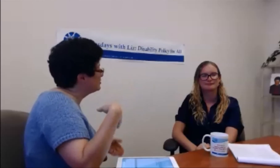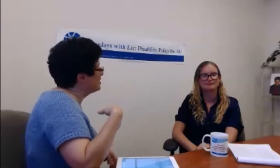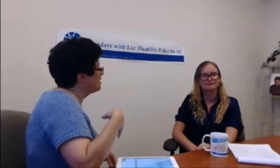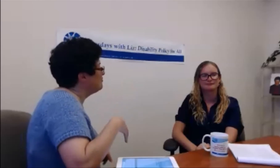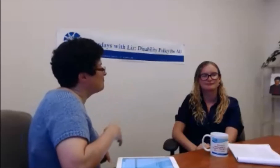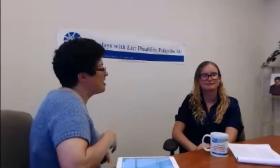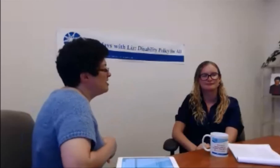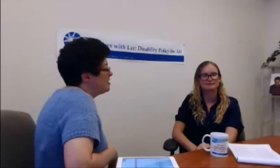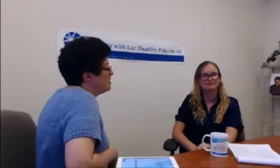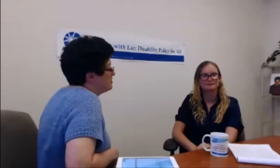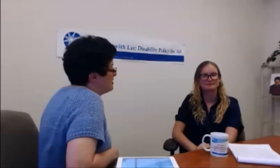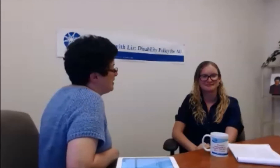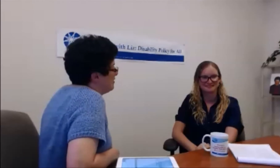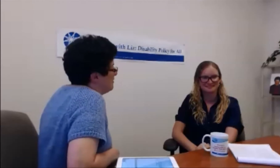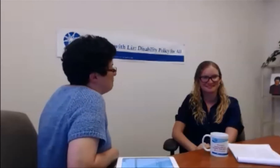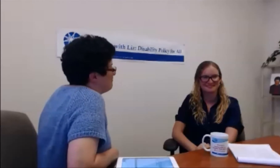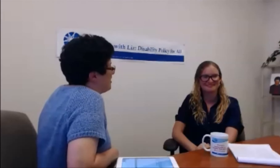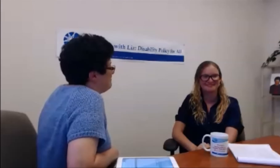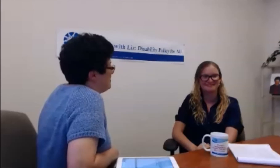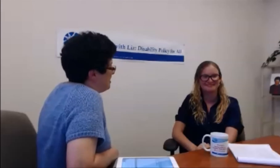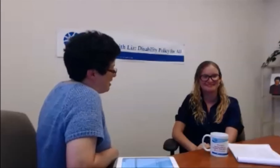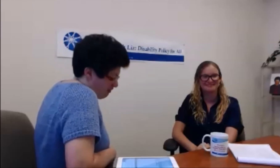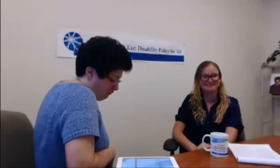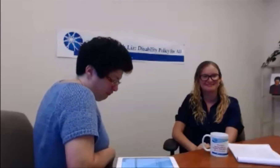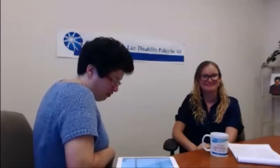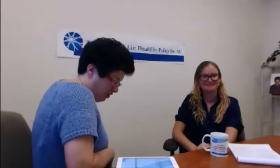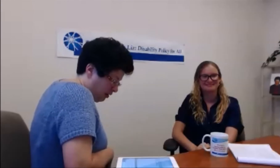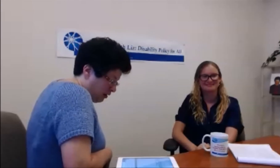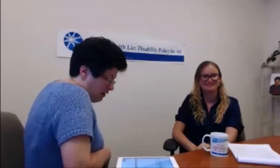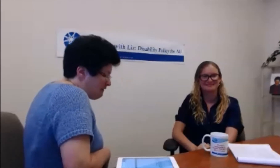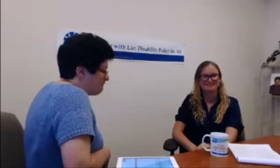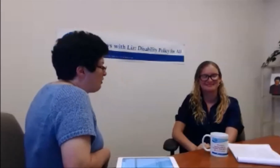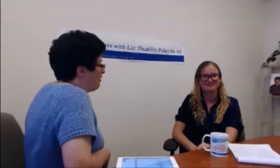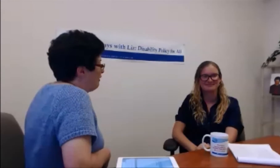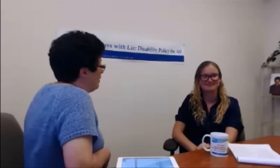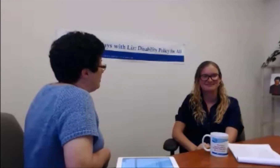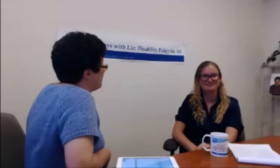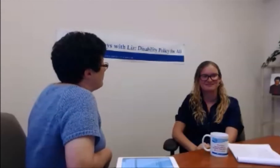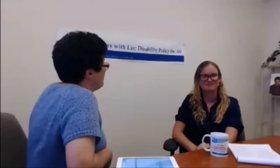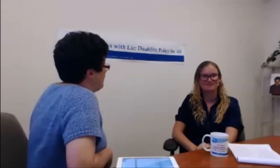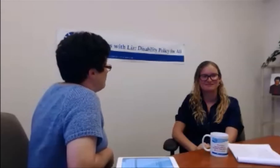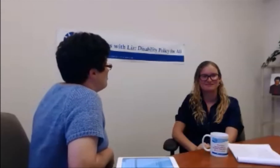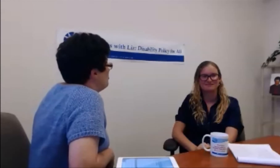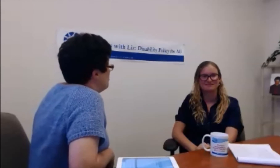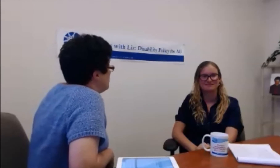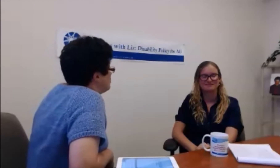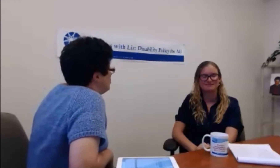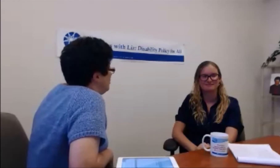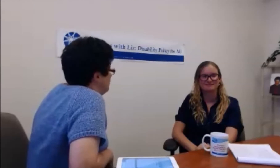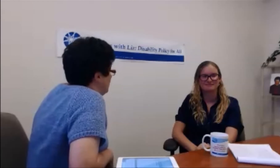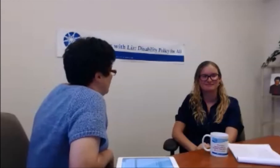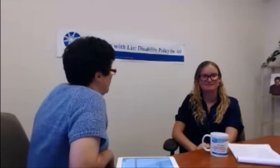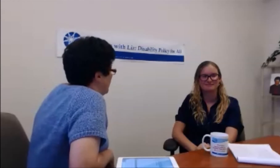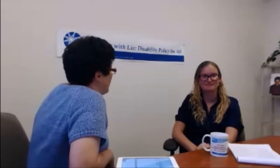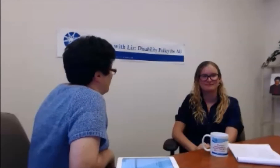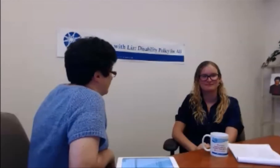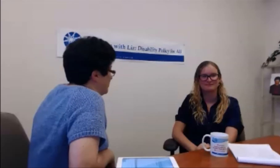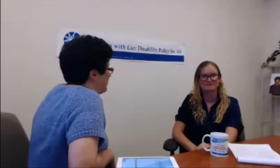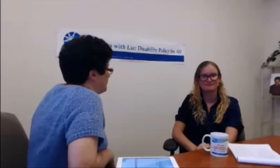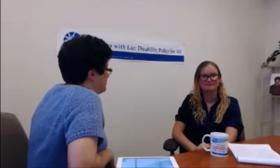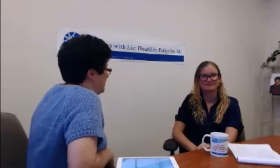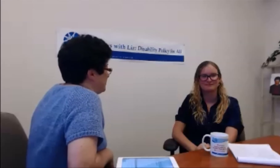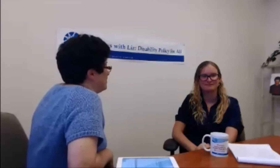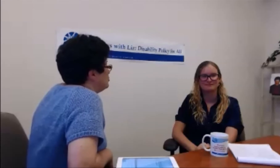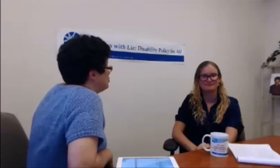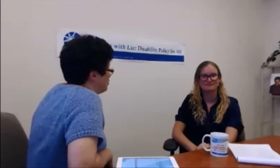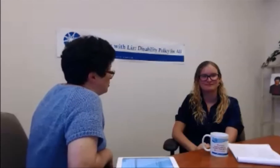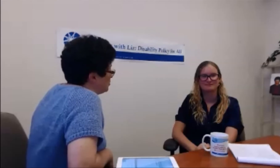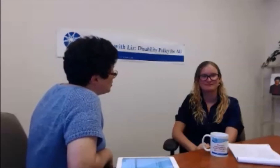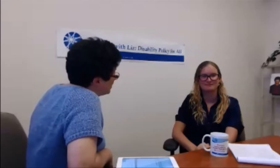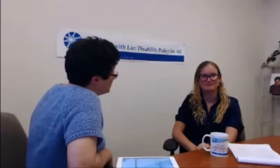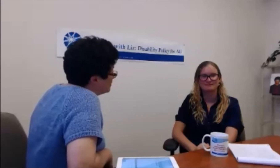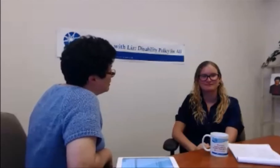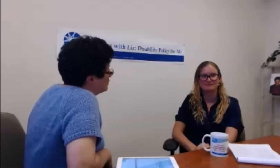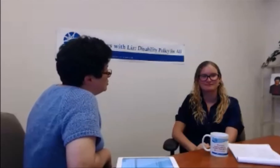that you think might be helpful and useful for hearing people and the audience to learn